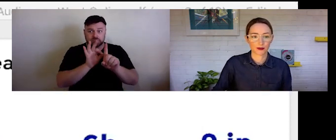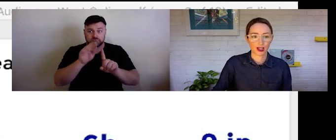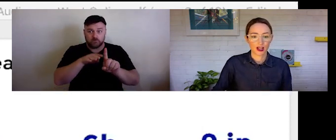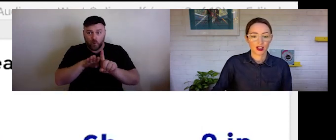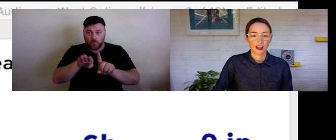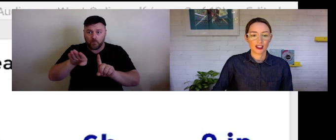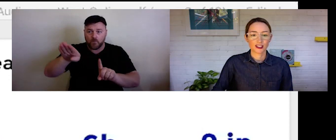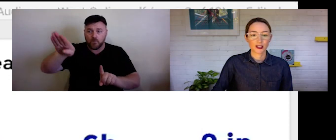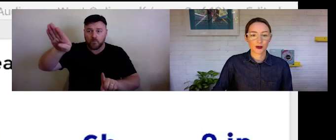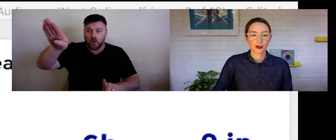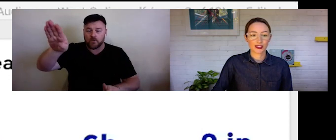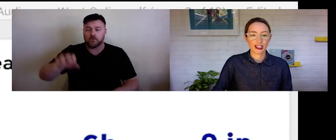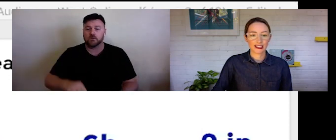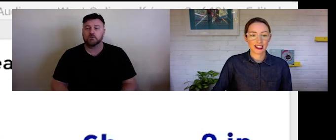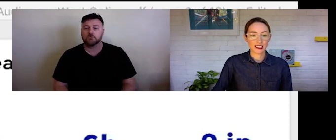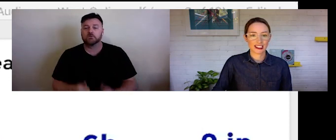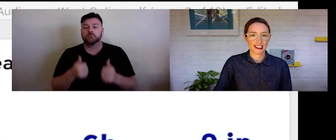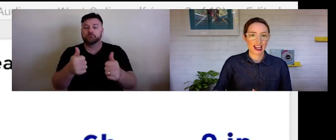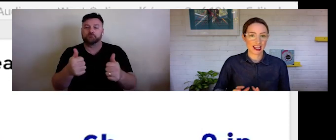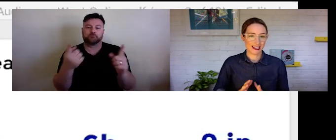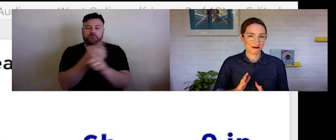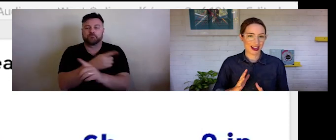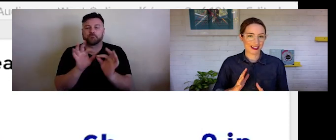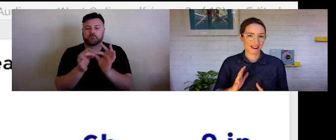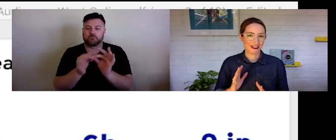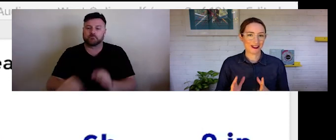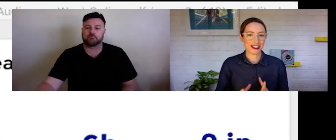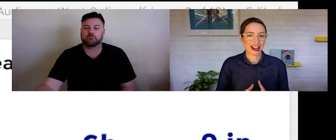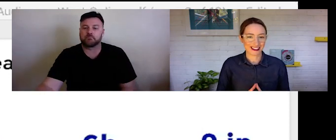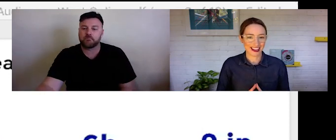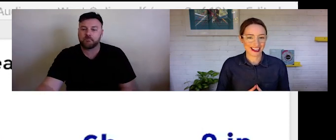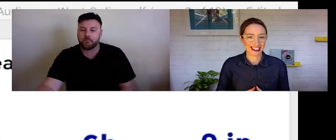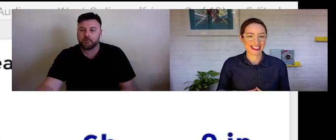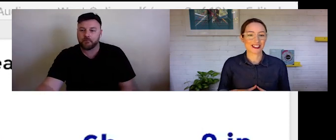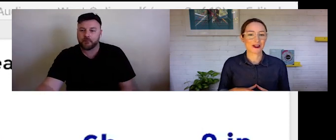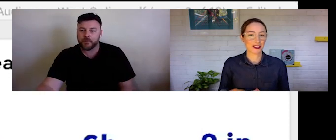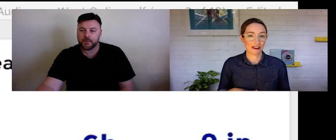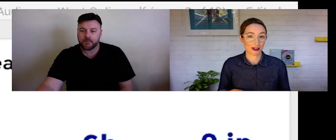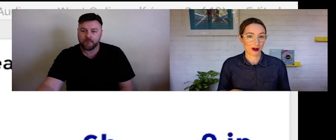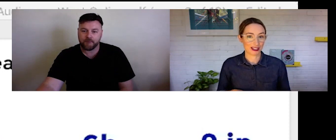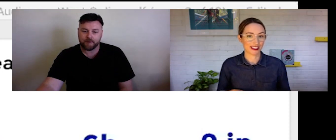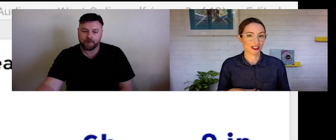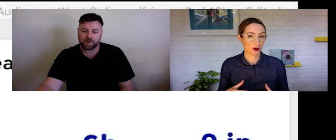about who is out there is that not everyone enjoys digital inclusion.